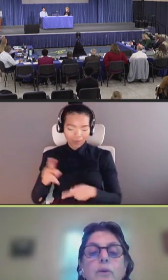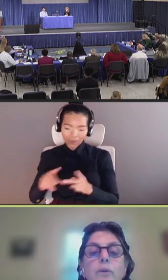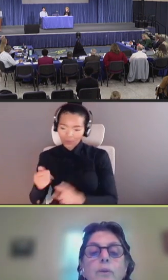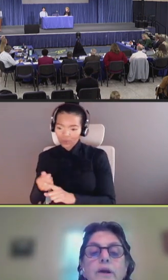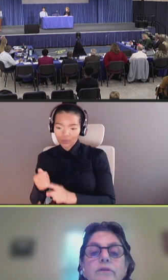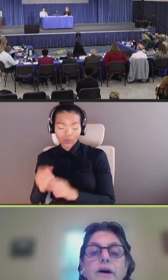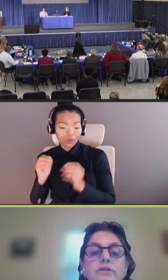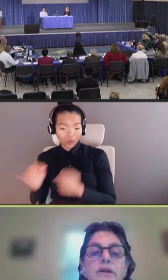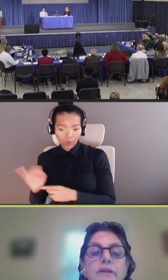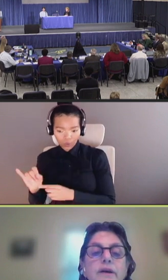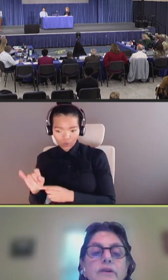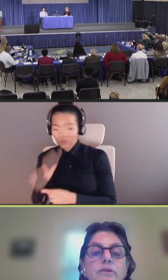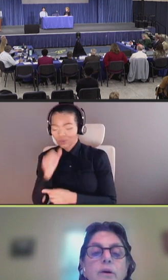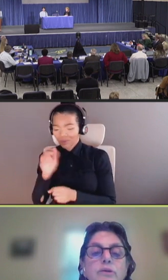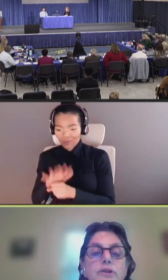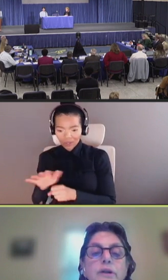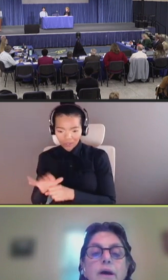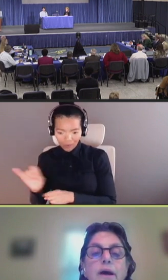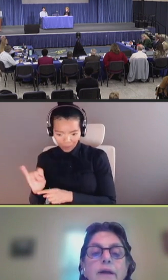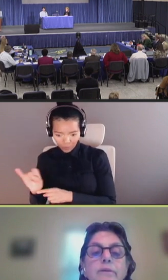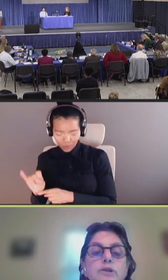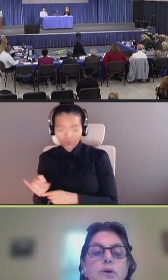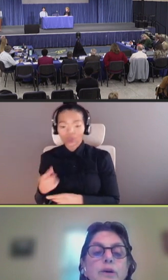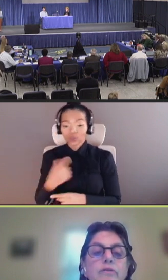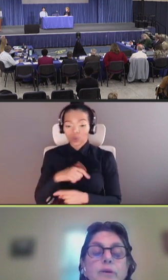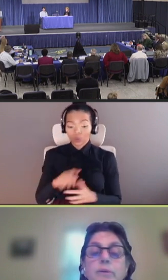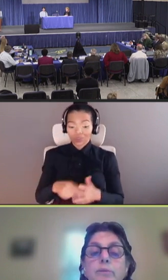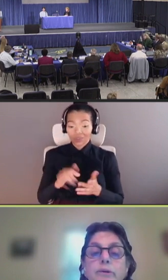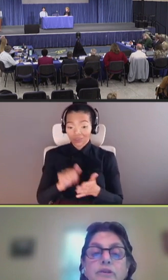we have now set that into motion. And the majority of people, in particular,